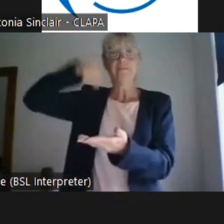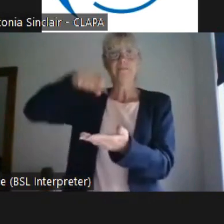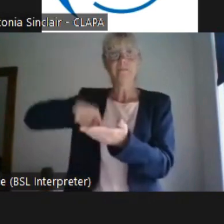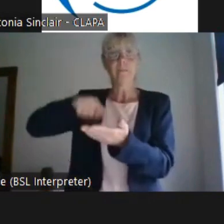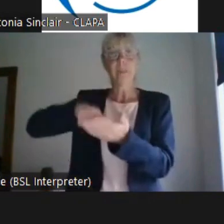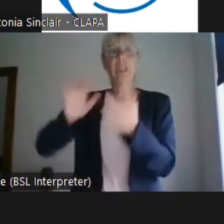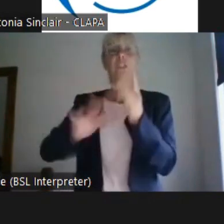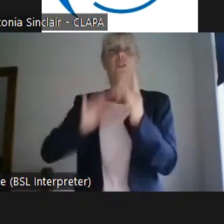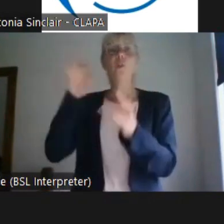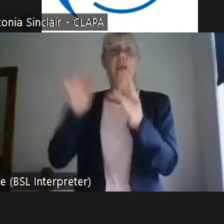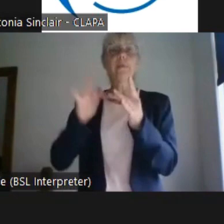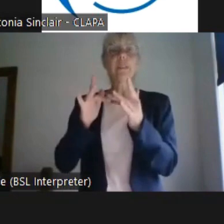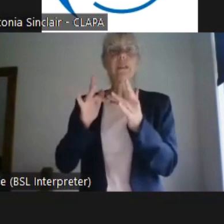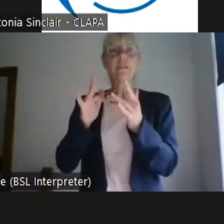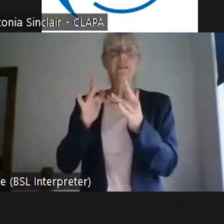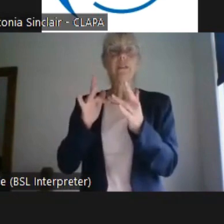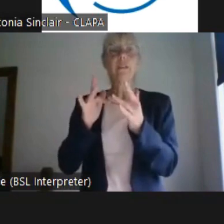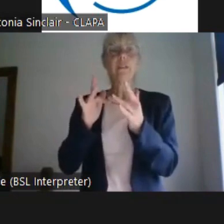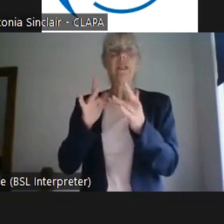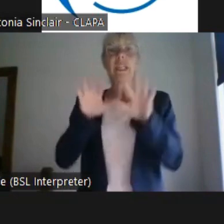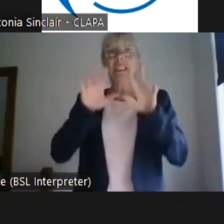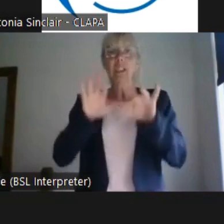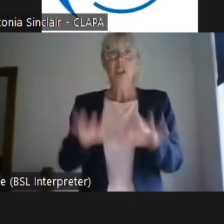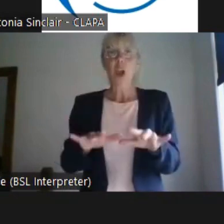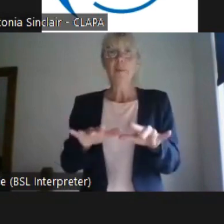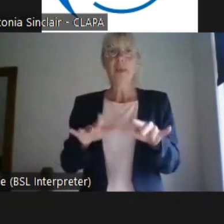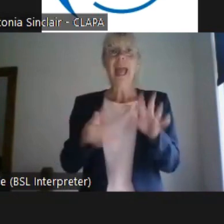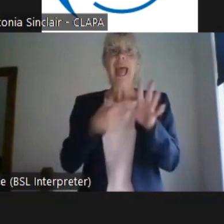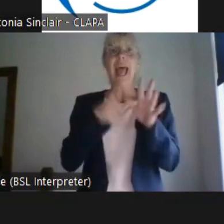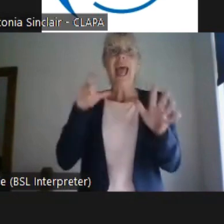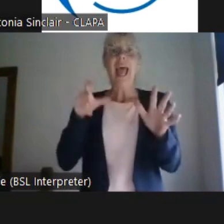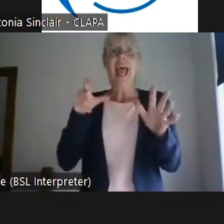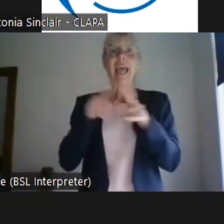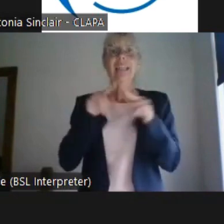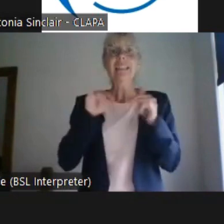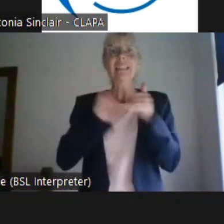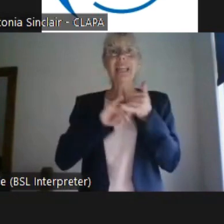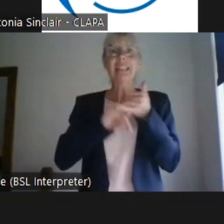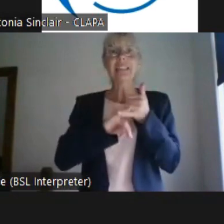literally just type in access to work on your computer it'll come up with the government link